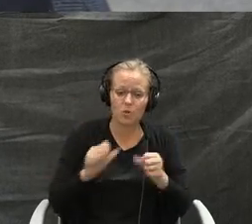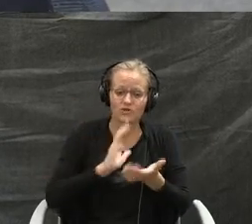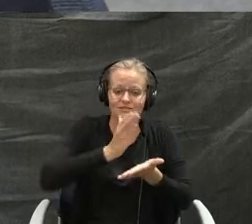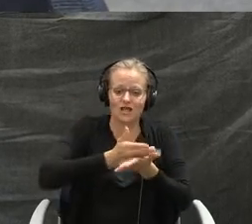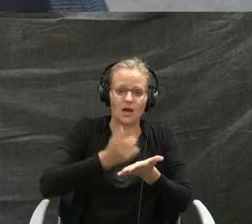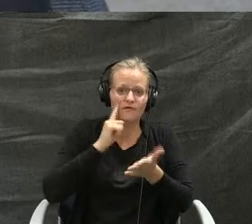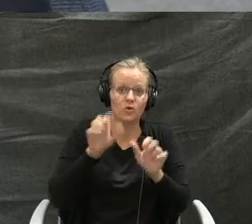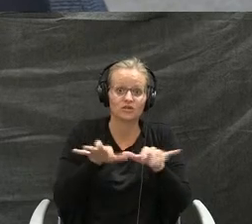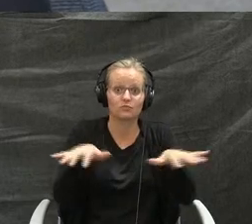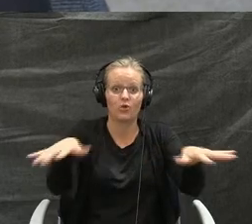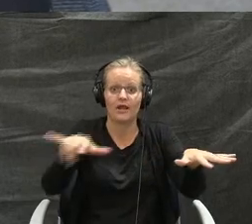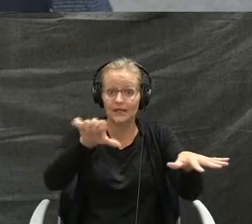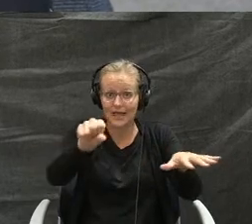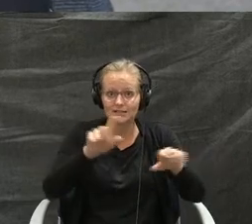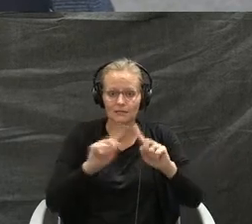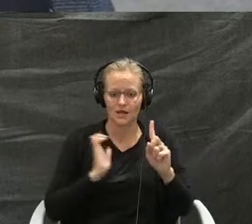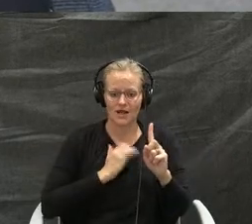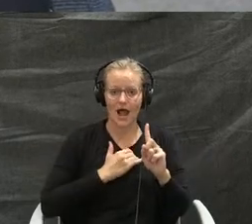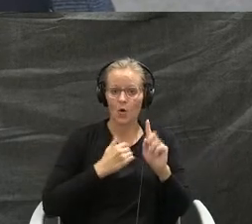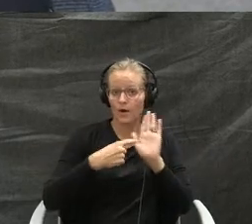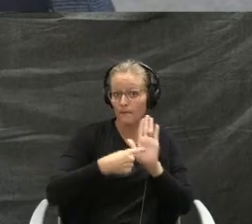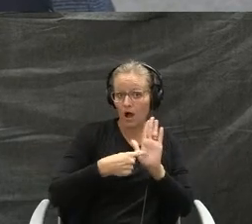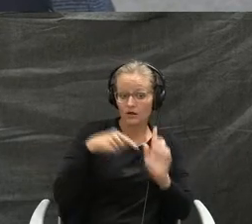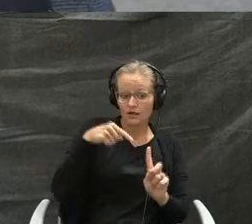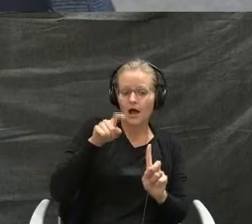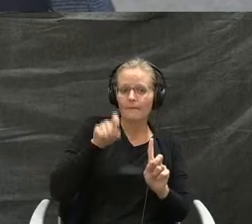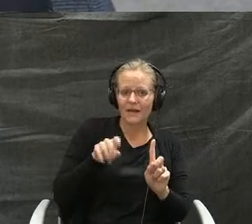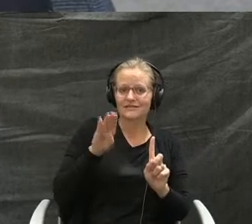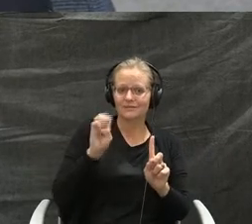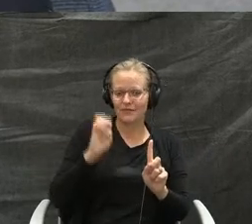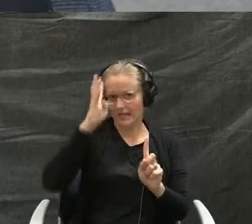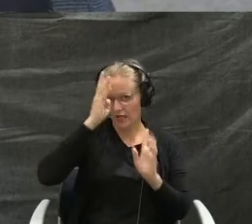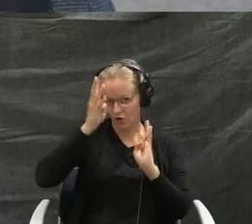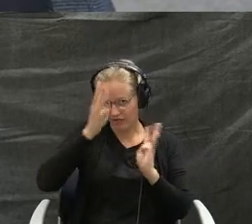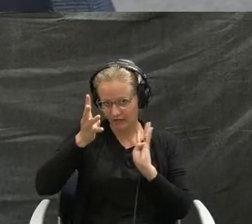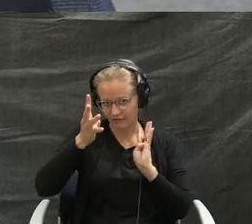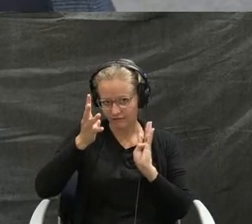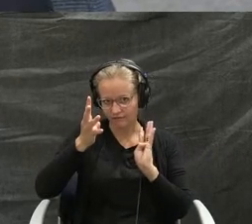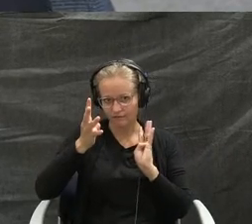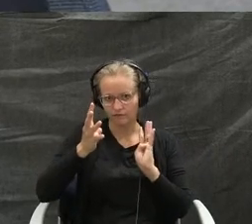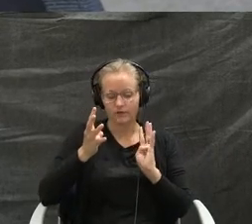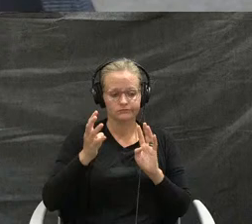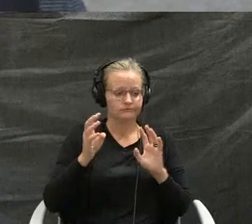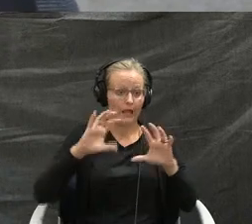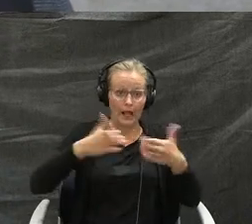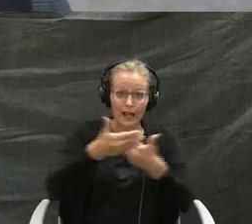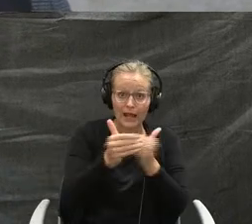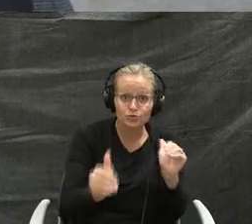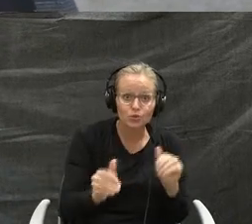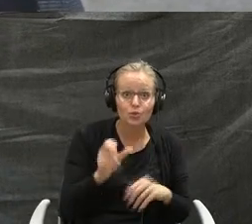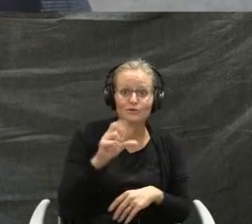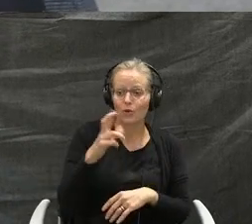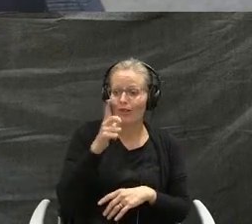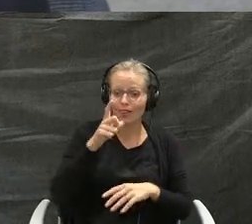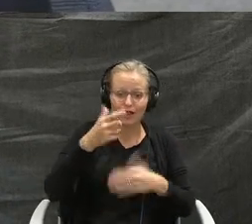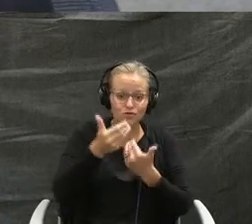innovative bring the classroom and the lunchrooms outside, and when you went outside, take off the masks, open the windows